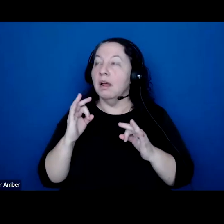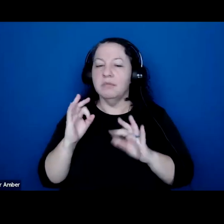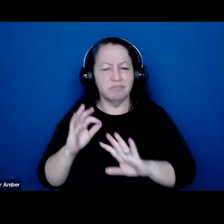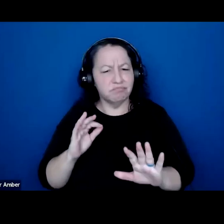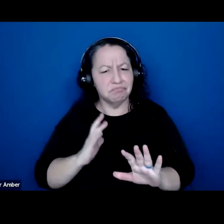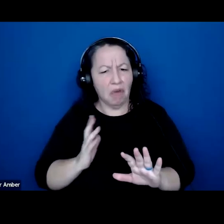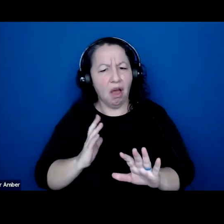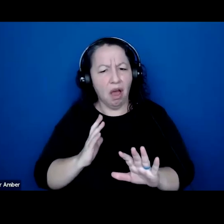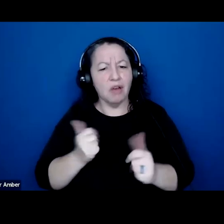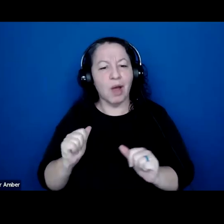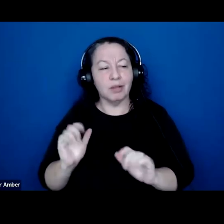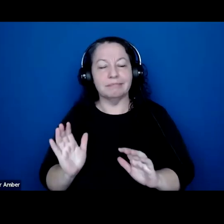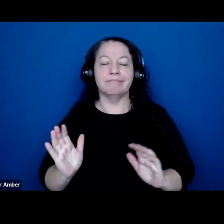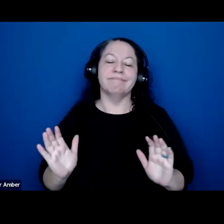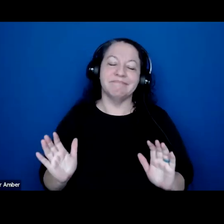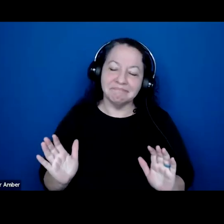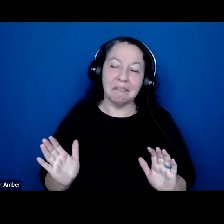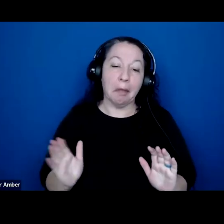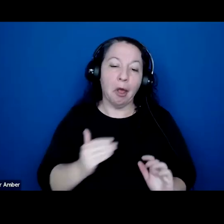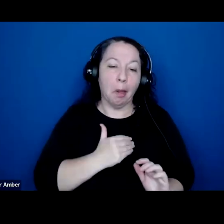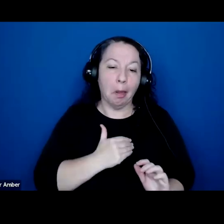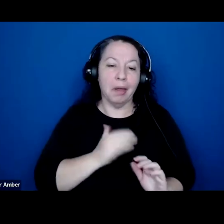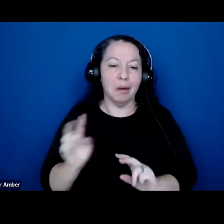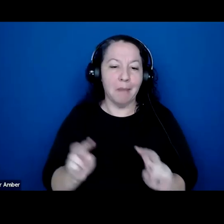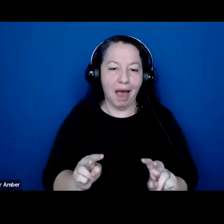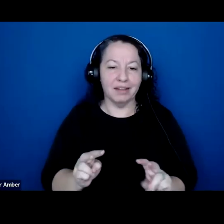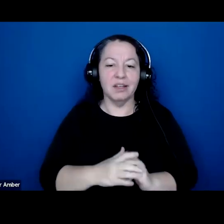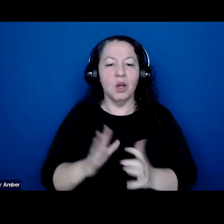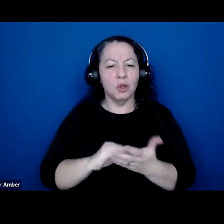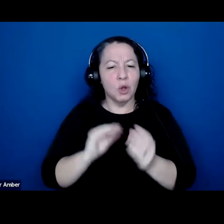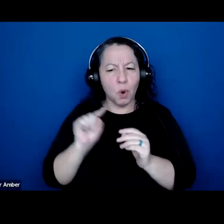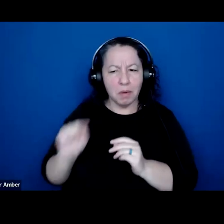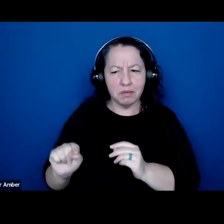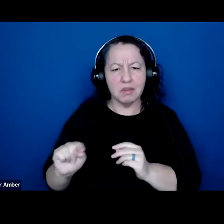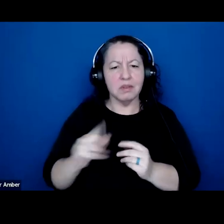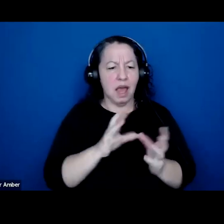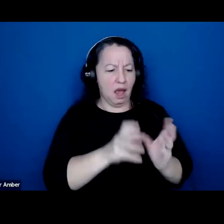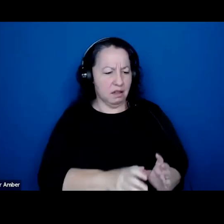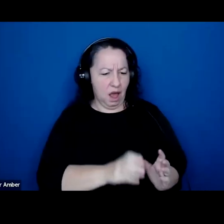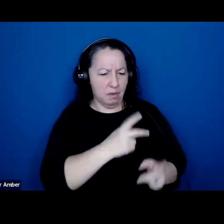As we learn more about militarism and climate change, we felt it was important to show a short video of a dear